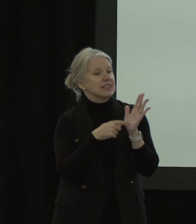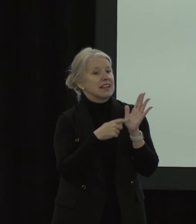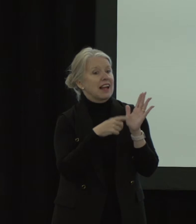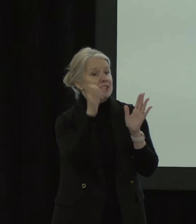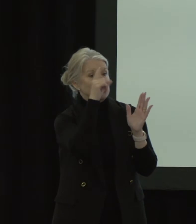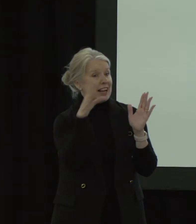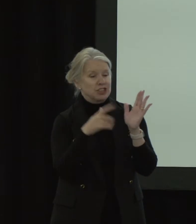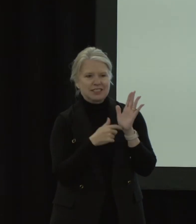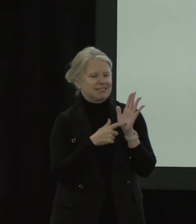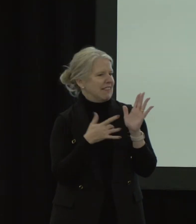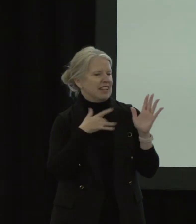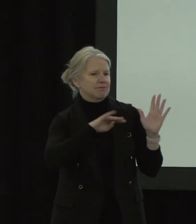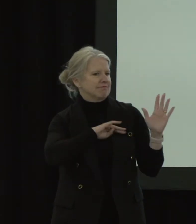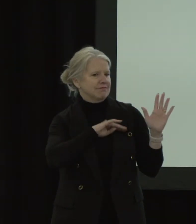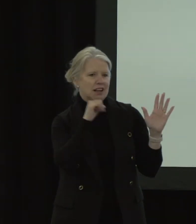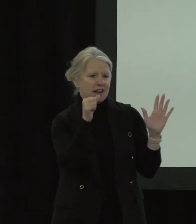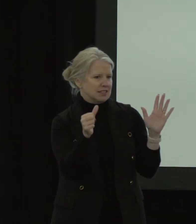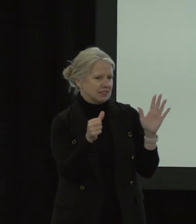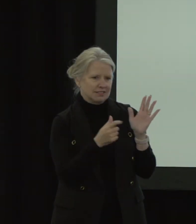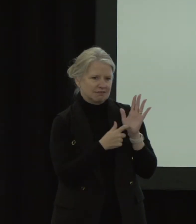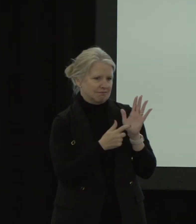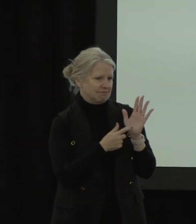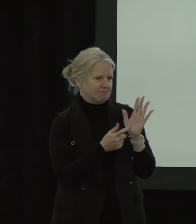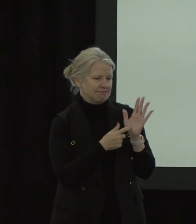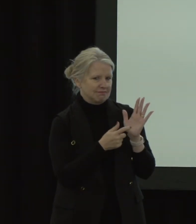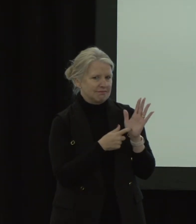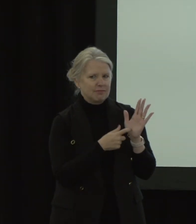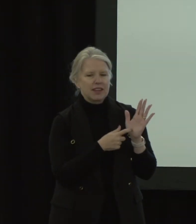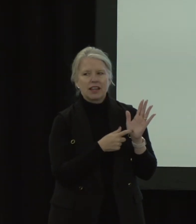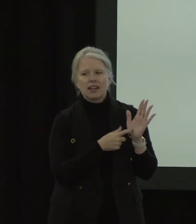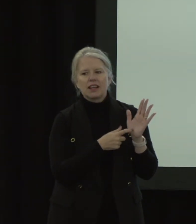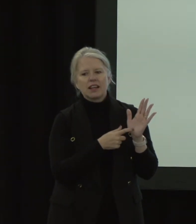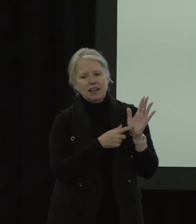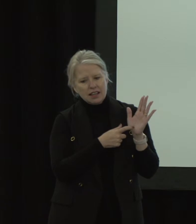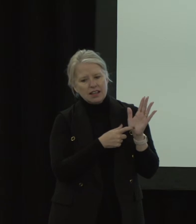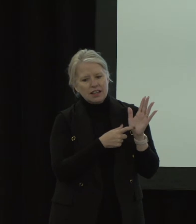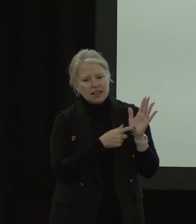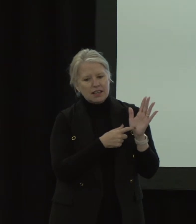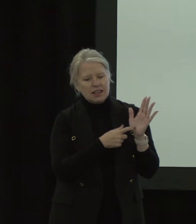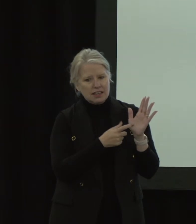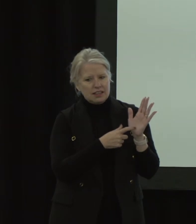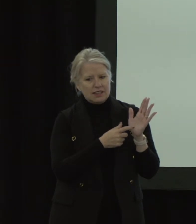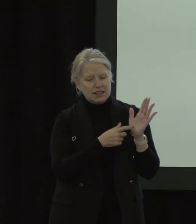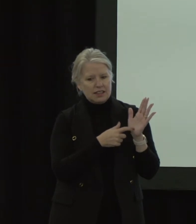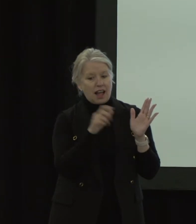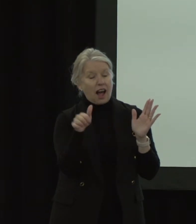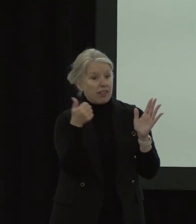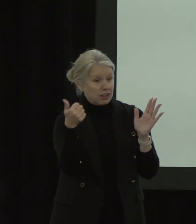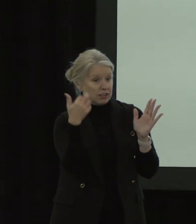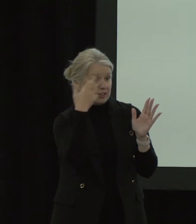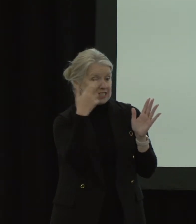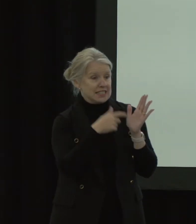that. The other biggie, that it doesn't respond to, is the changing political